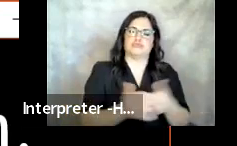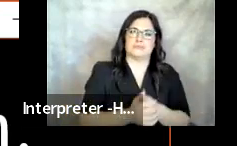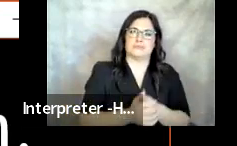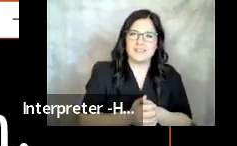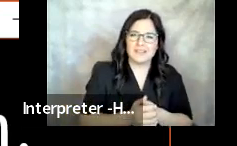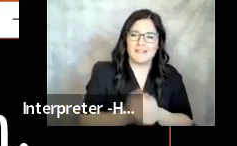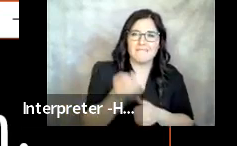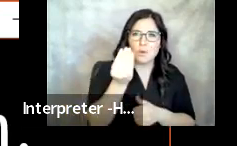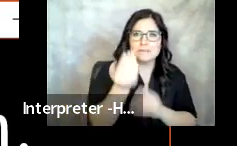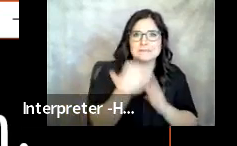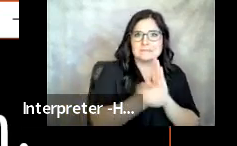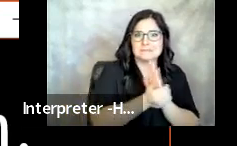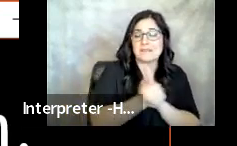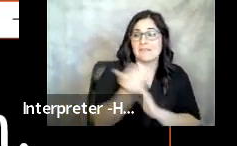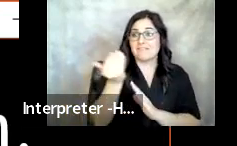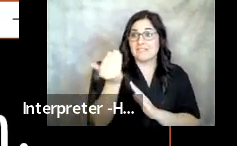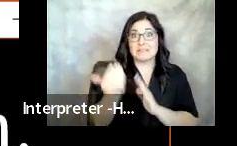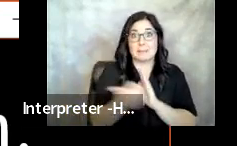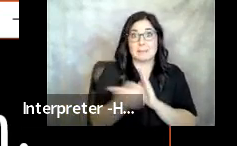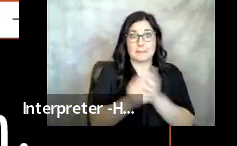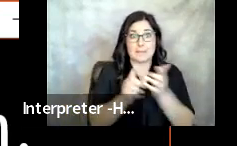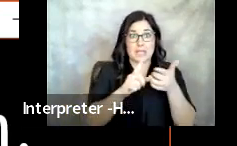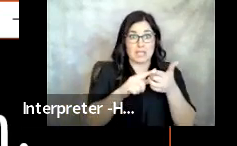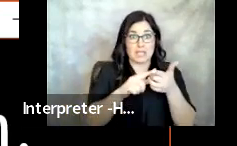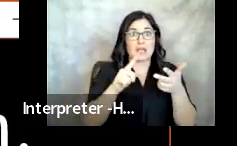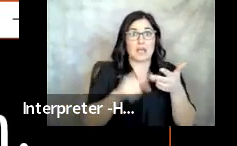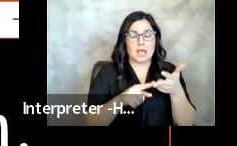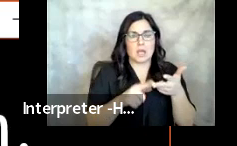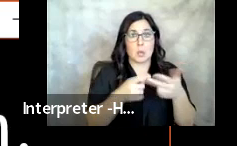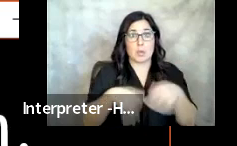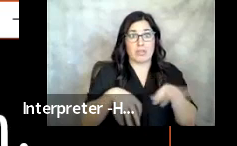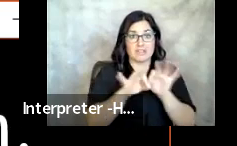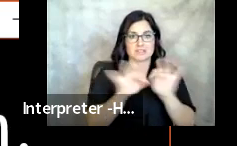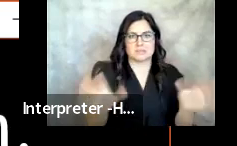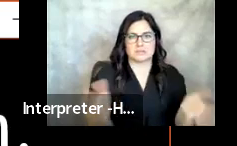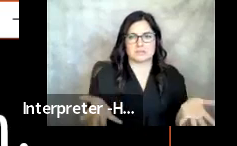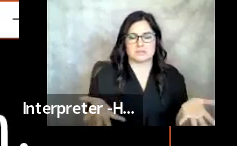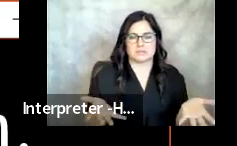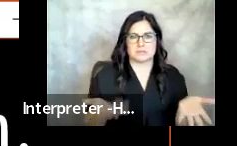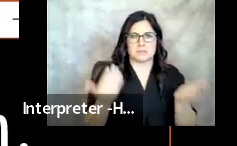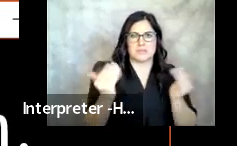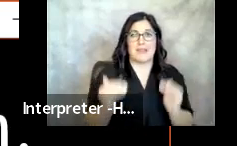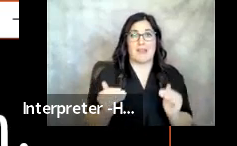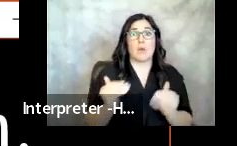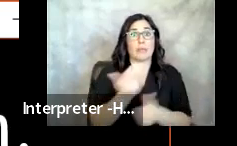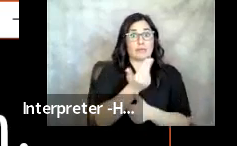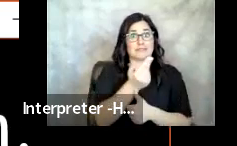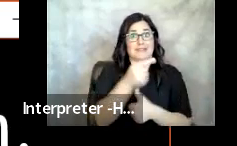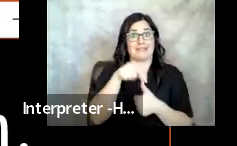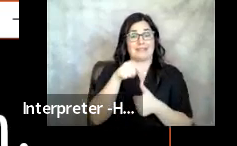Amendment and the 15th Amendment are pretty much gone. Well, what about the 13th Amendment, no more slavery?